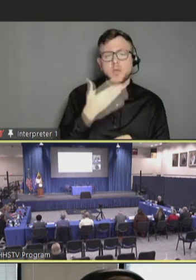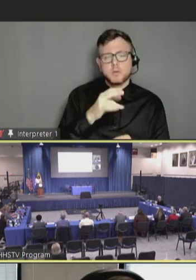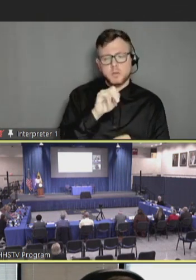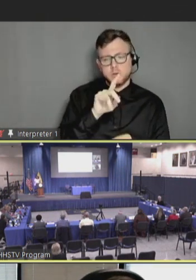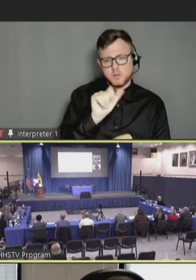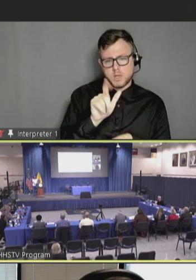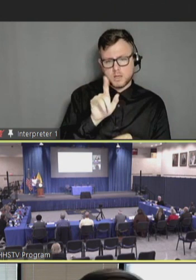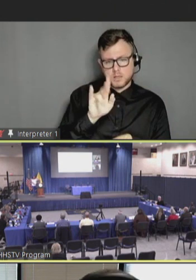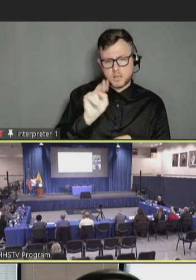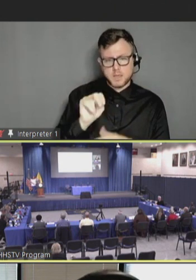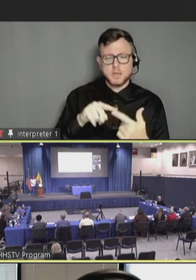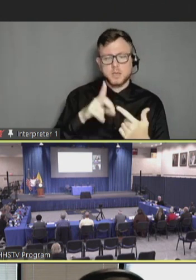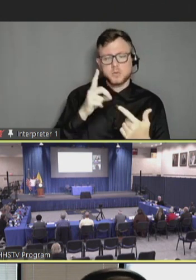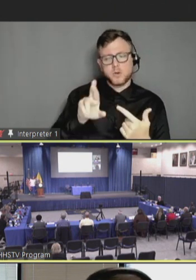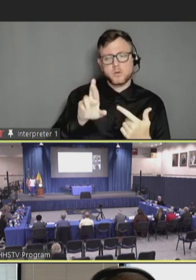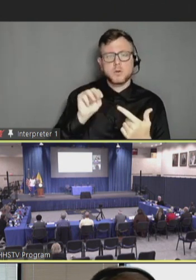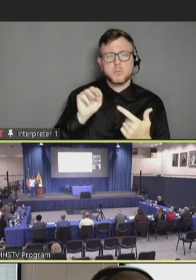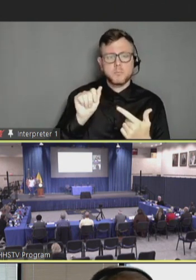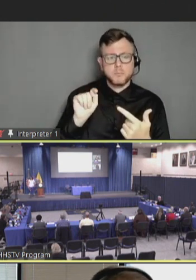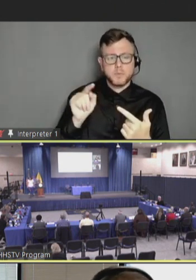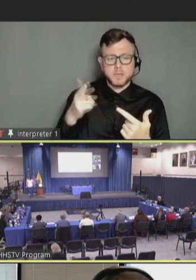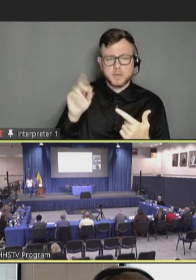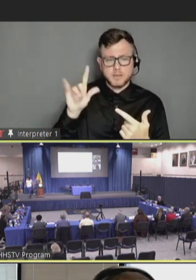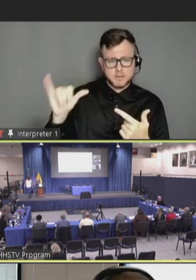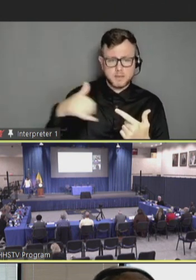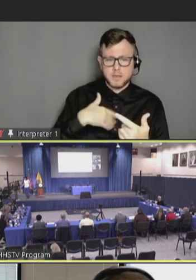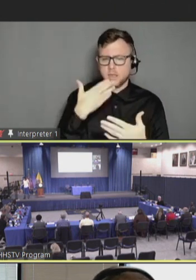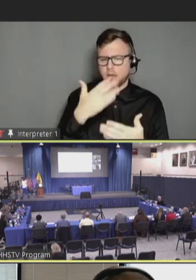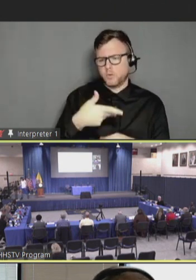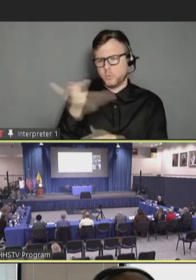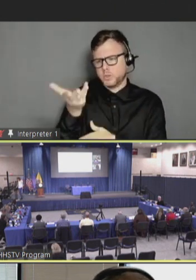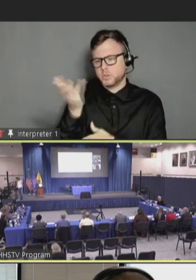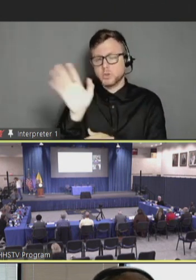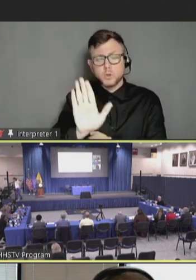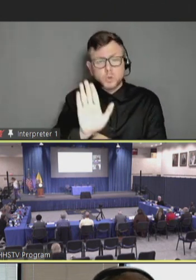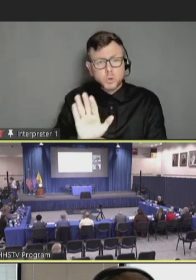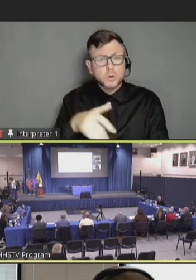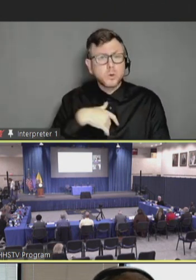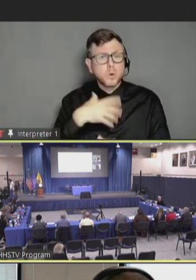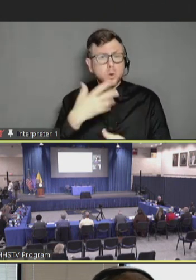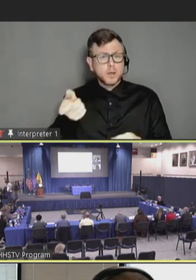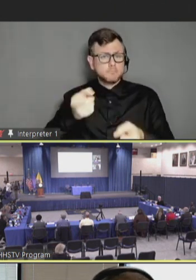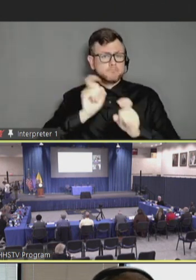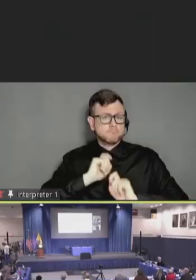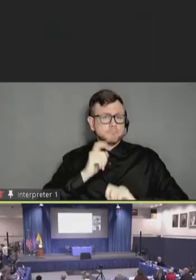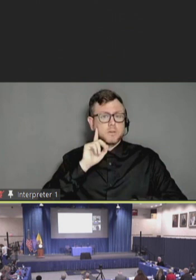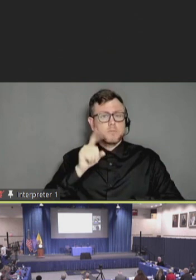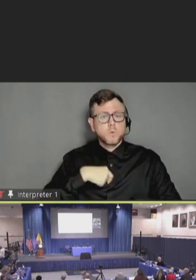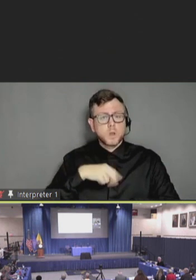presentations today, for your contribution to NVAC. We're now going to turn to break.